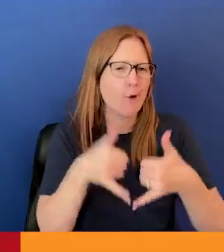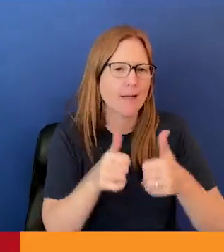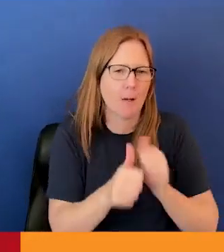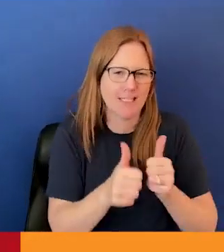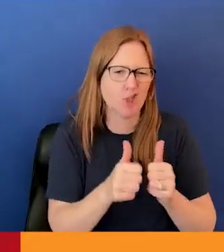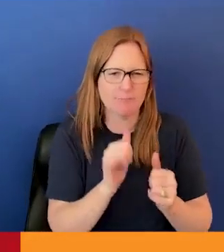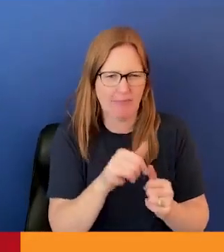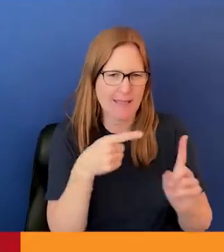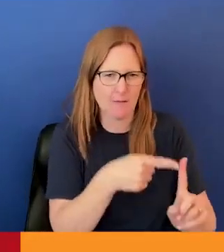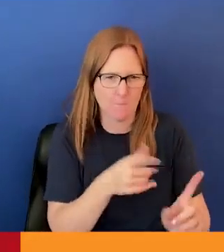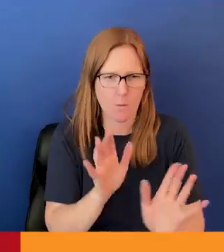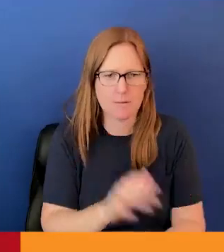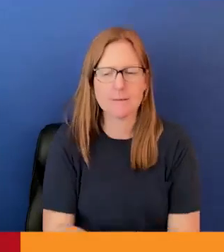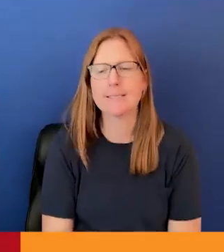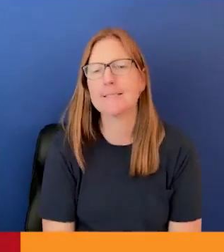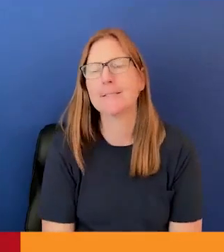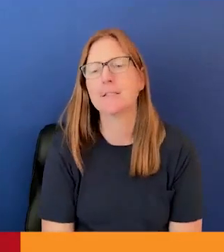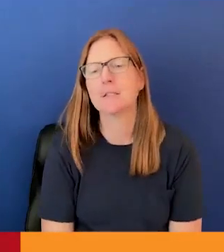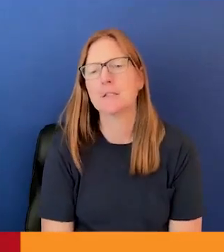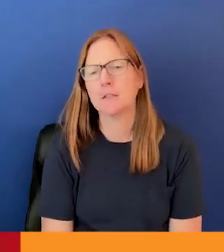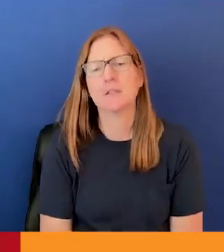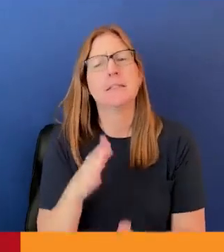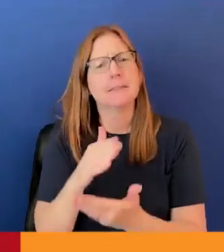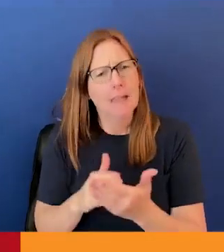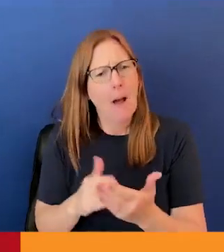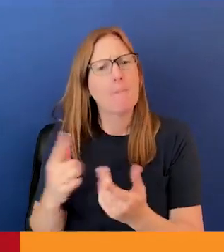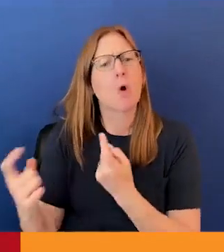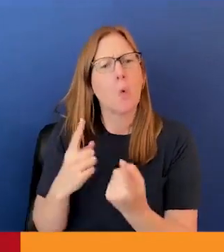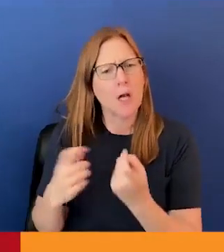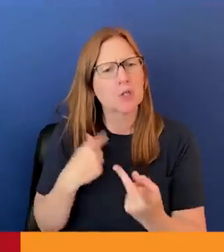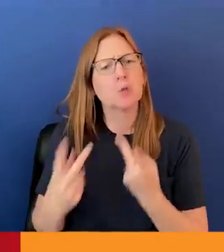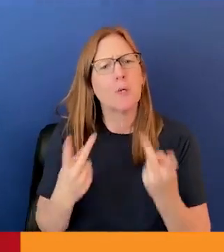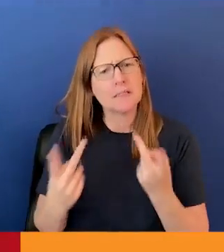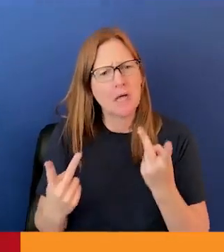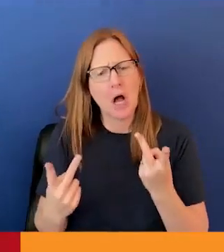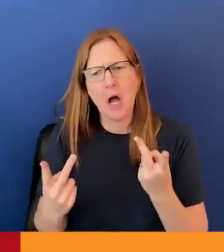And then, there's been some questions about home and community environments